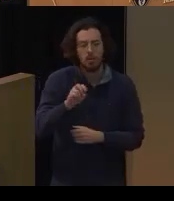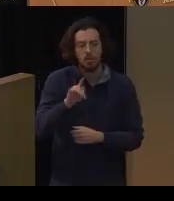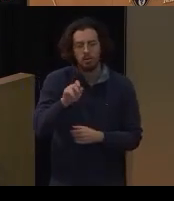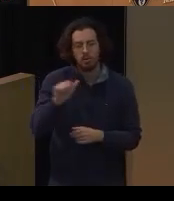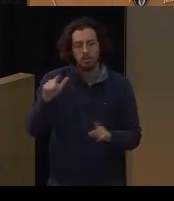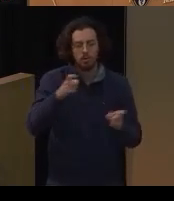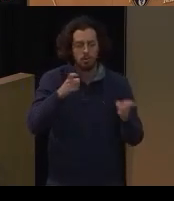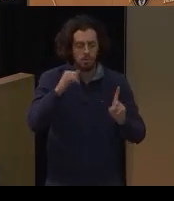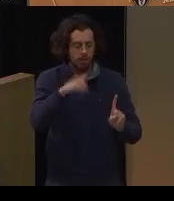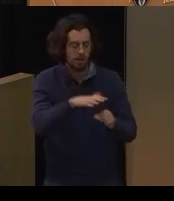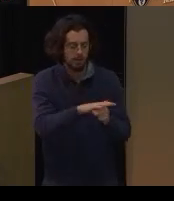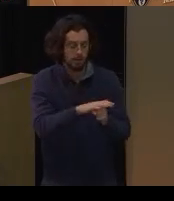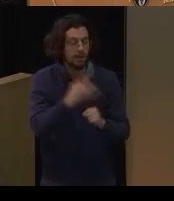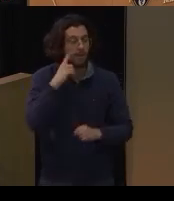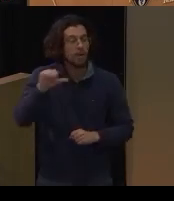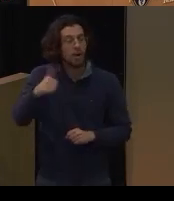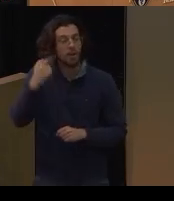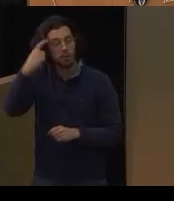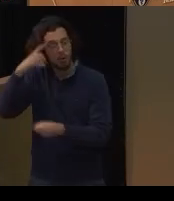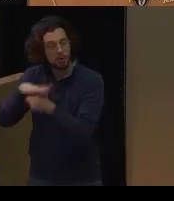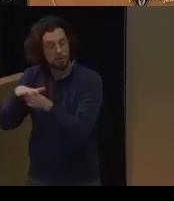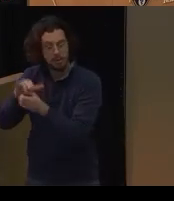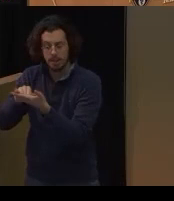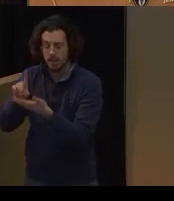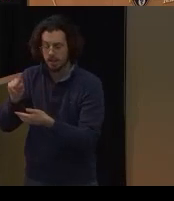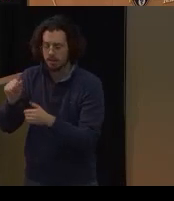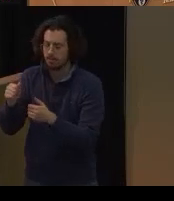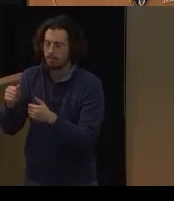that for many of the other brain regions those data were best summarized by a single component